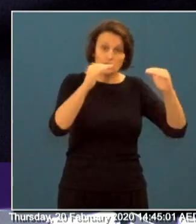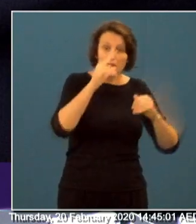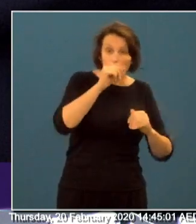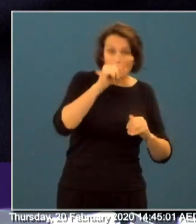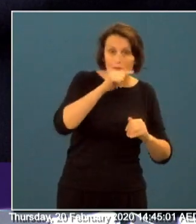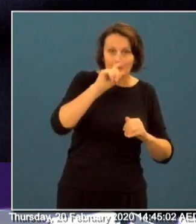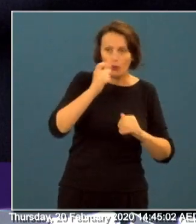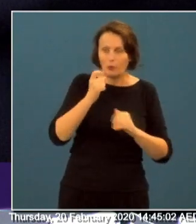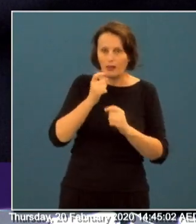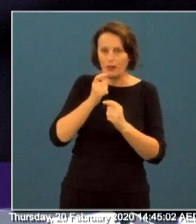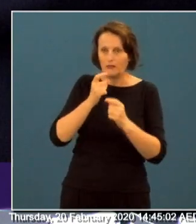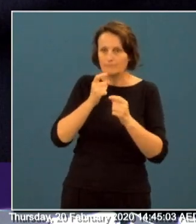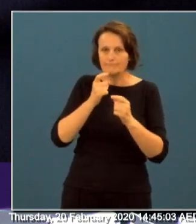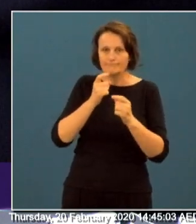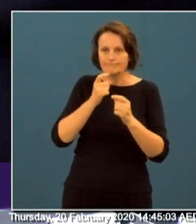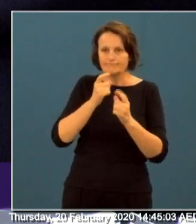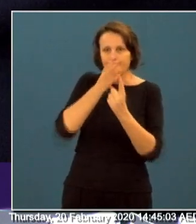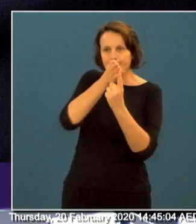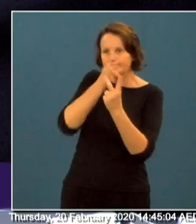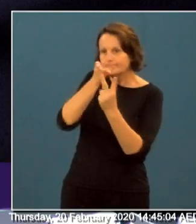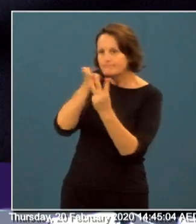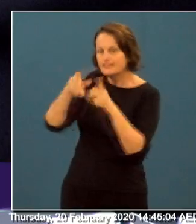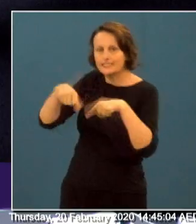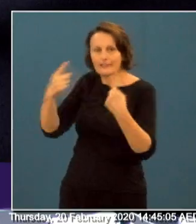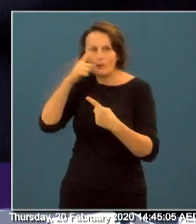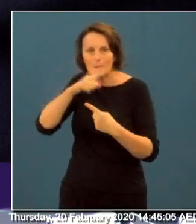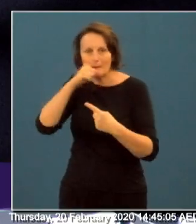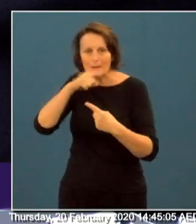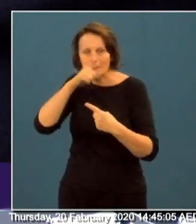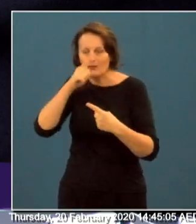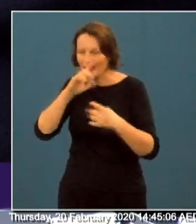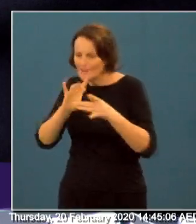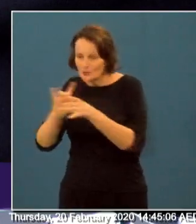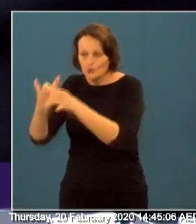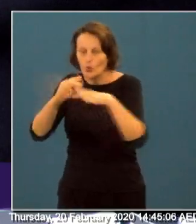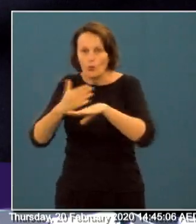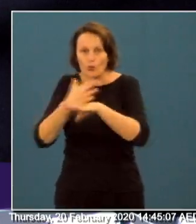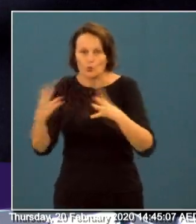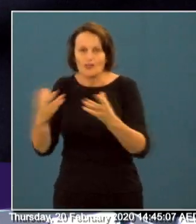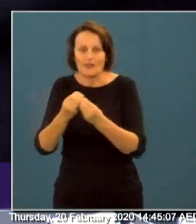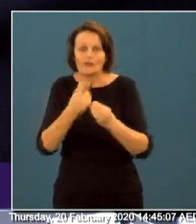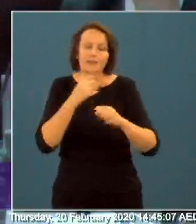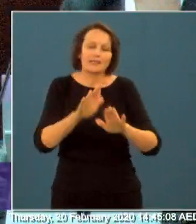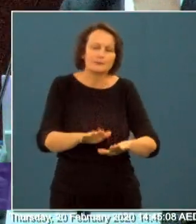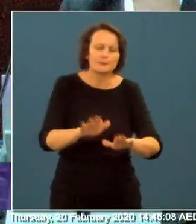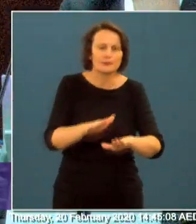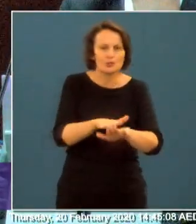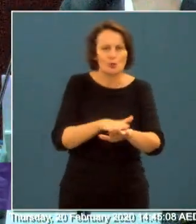in both the primary health sector and the specialist sector. Yes. The... MS WRIGHT: Sorry. You might just need to slow down slightly...